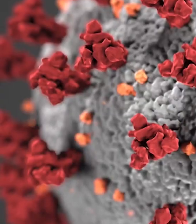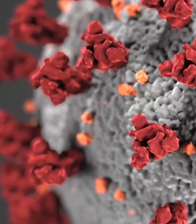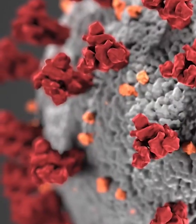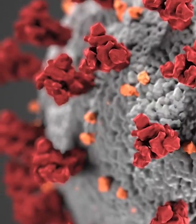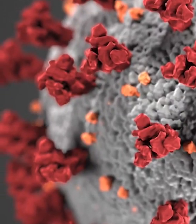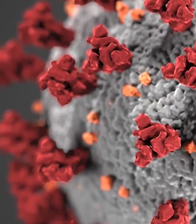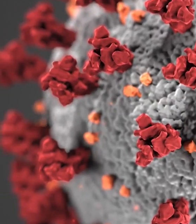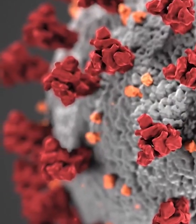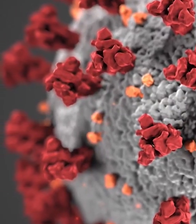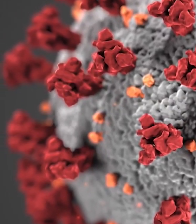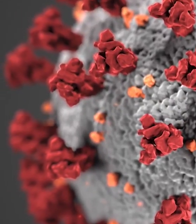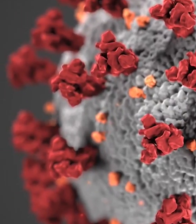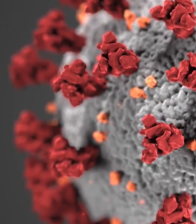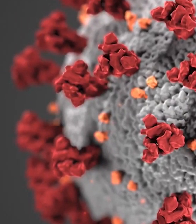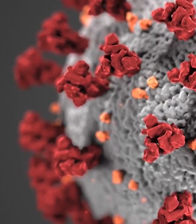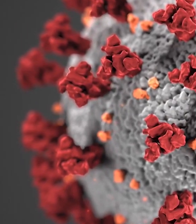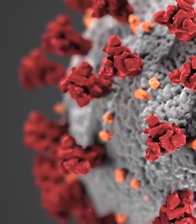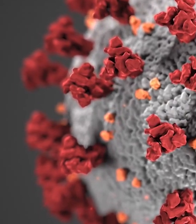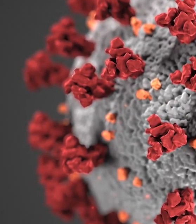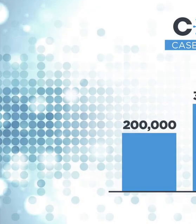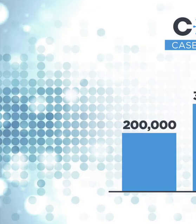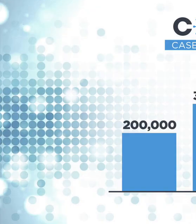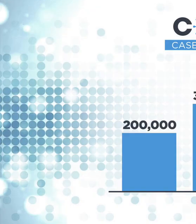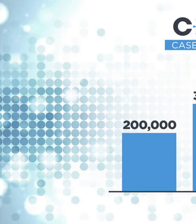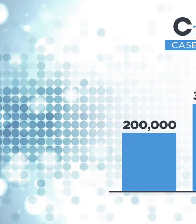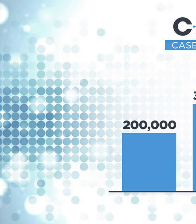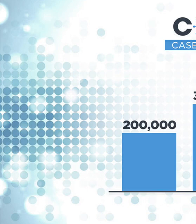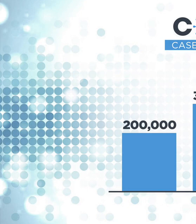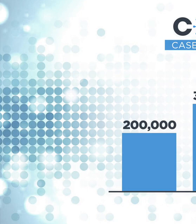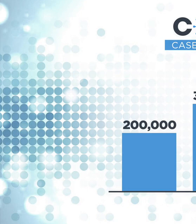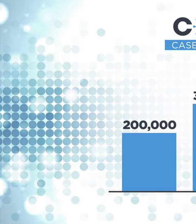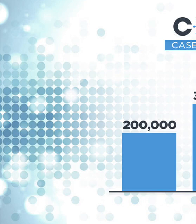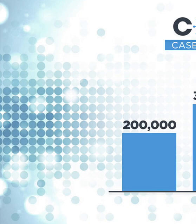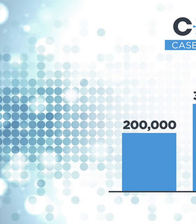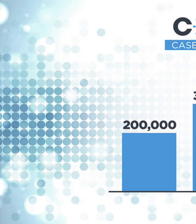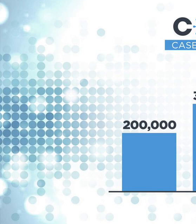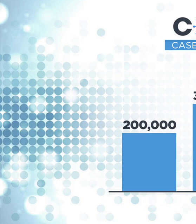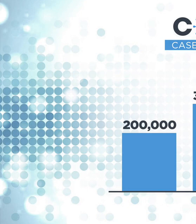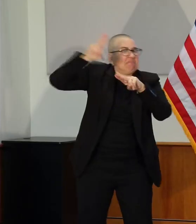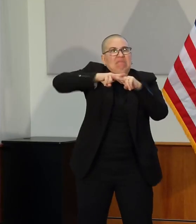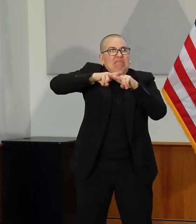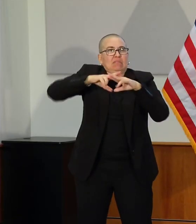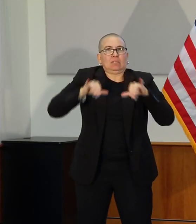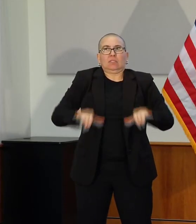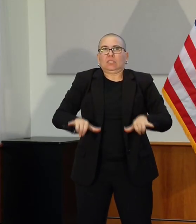15 FOR PEOPLE. Reporter: IT TOOK THE STATE OVER TWO WEEKS TO GO FROM